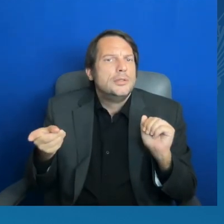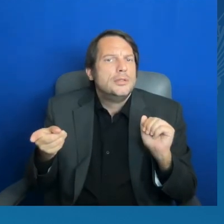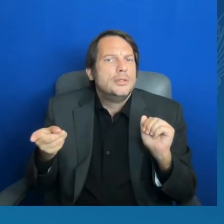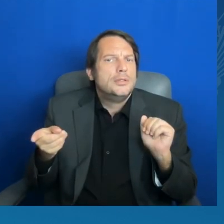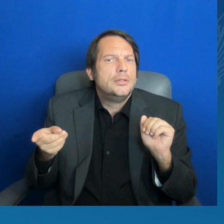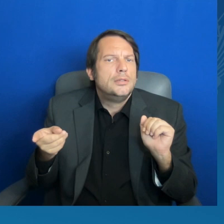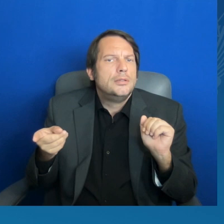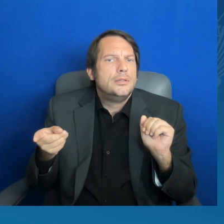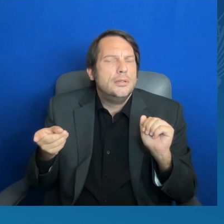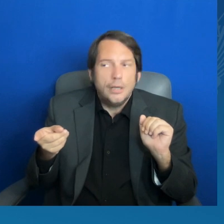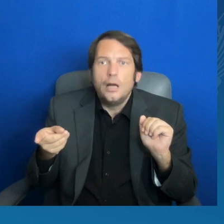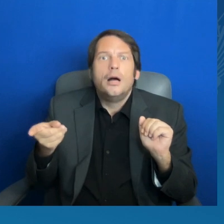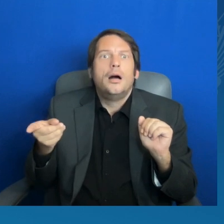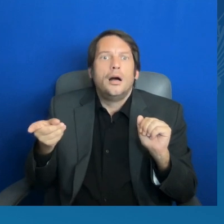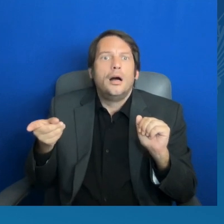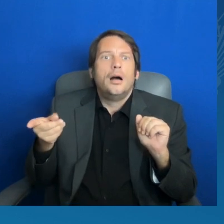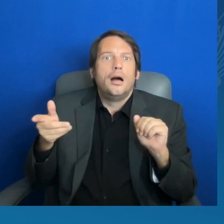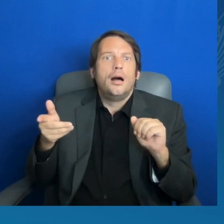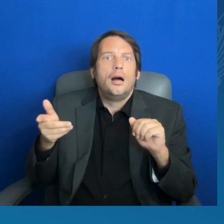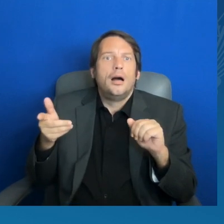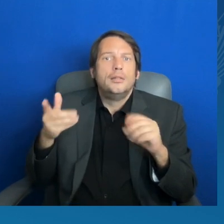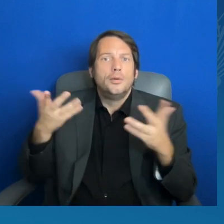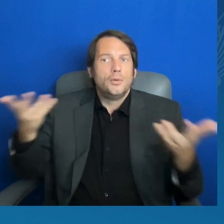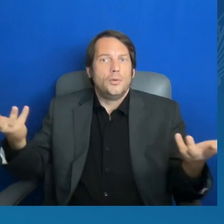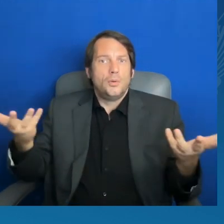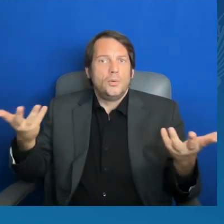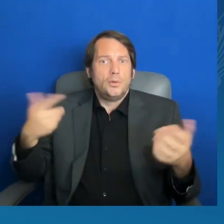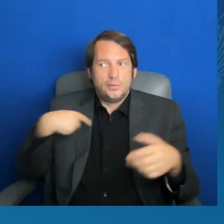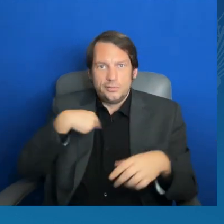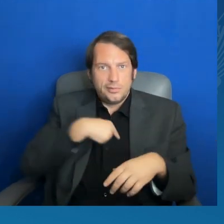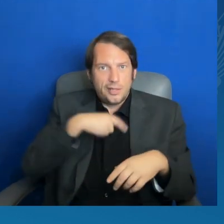saving the planet for you and the children that if you want to have you will have,